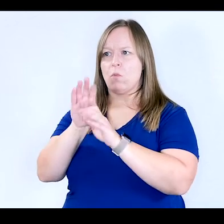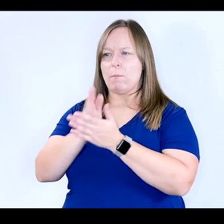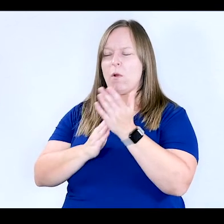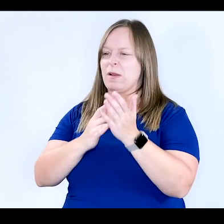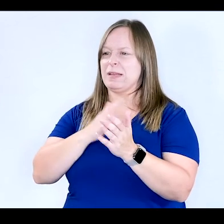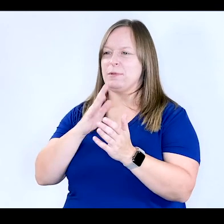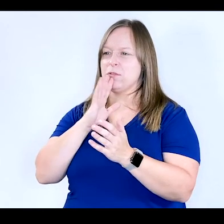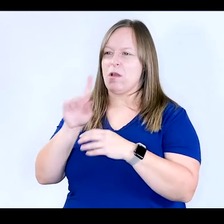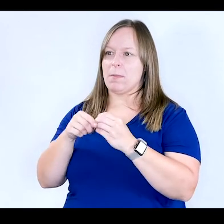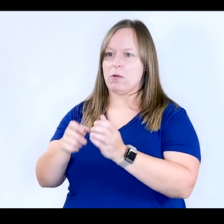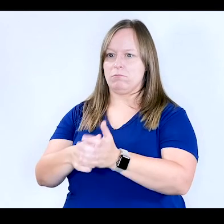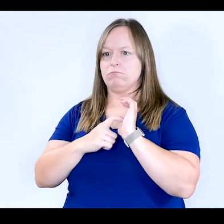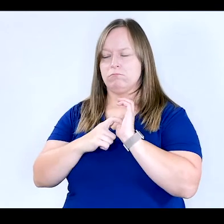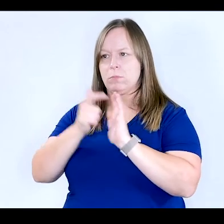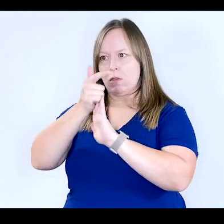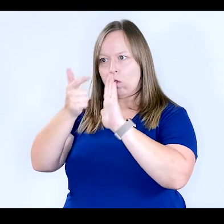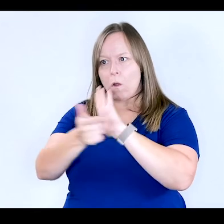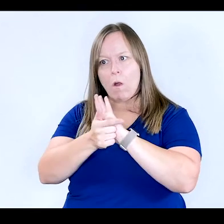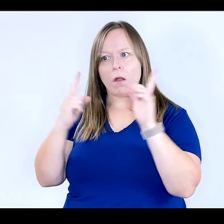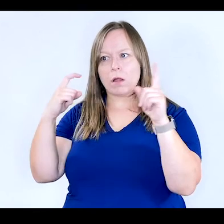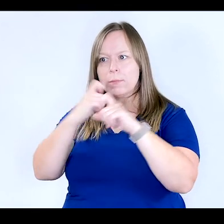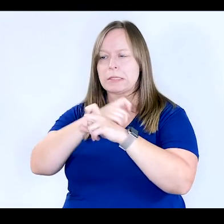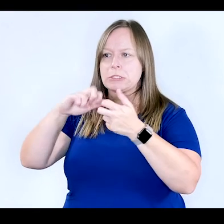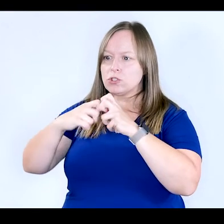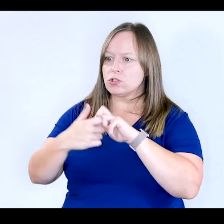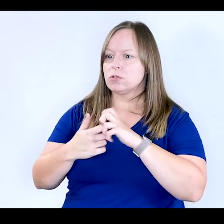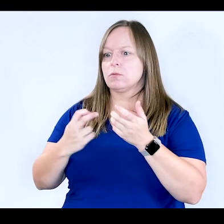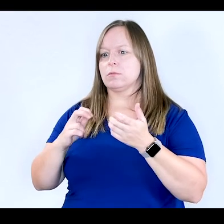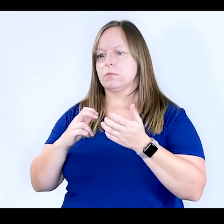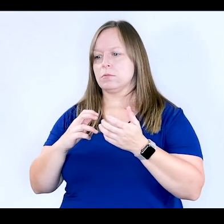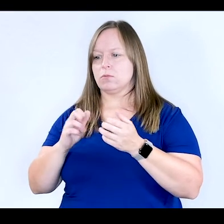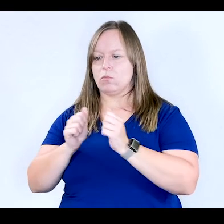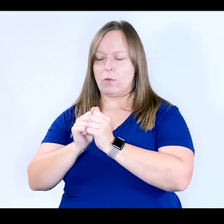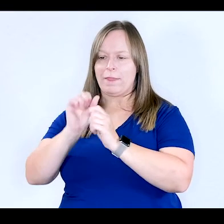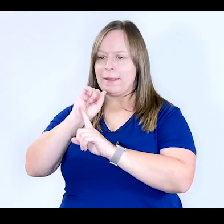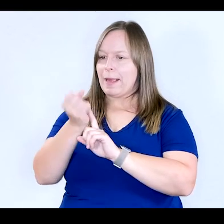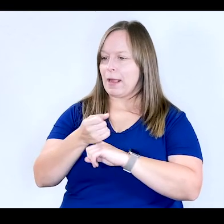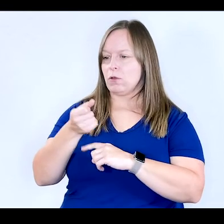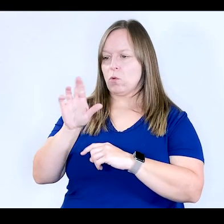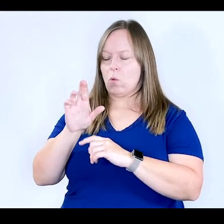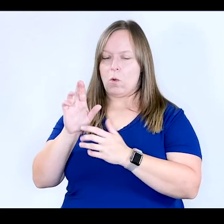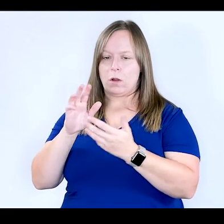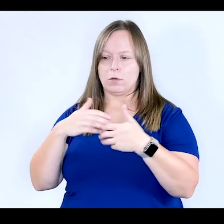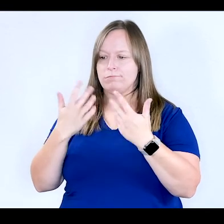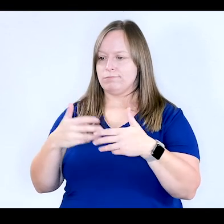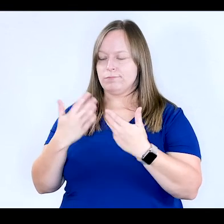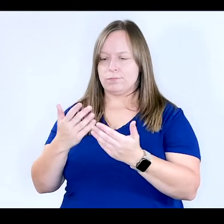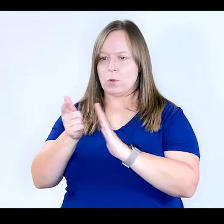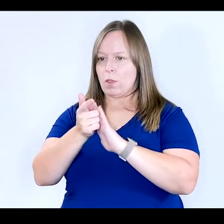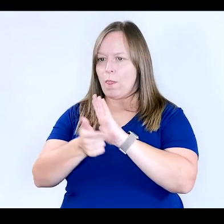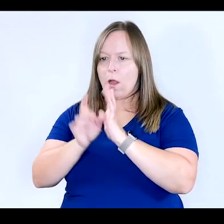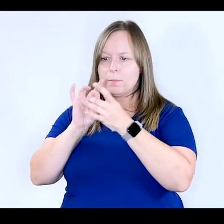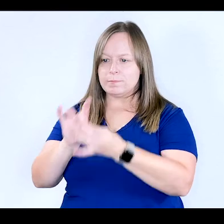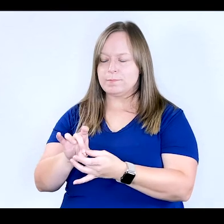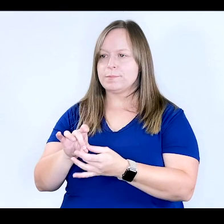normally talking about some complex legal issues, and what's happening whether it's with a case or where we're going in terms of the law. And when we